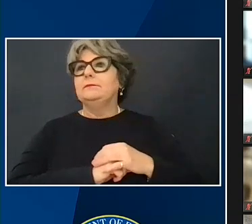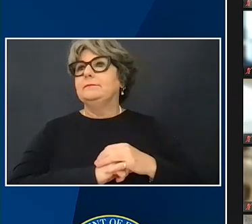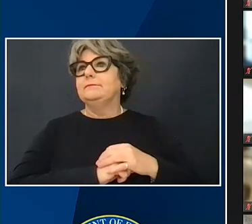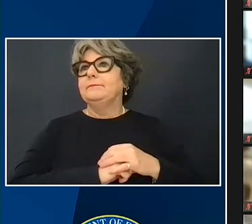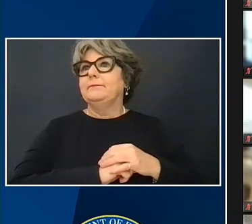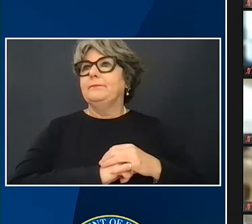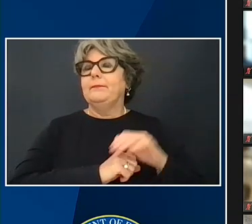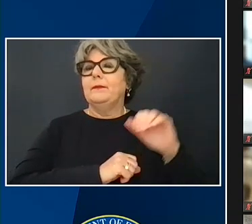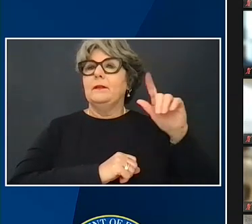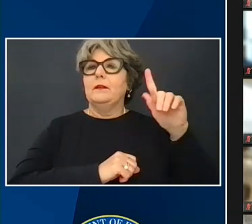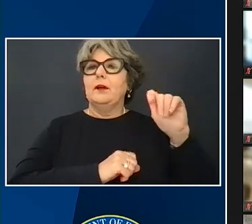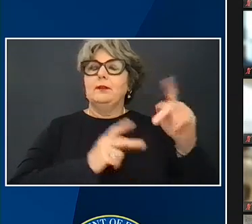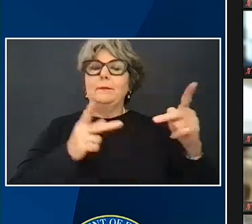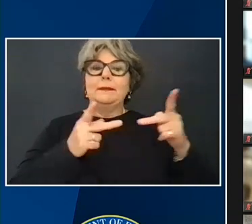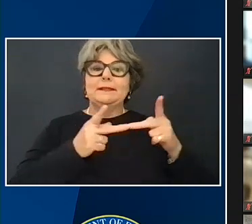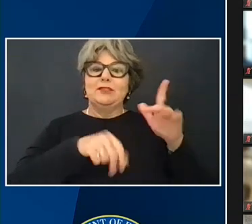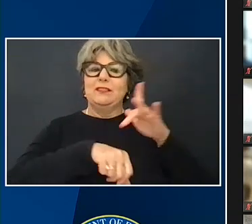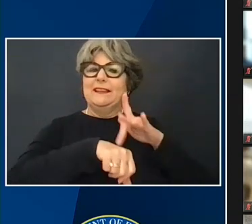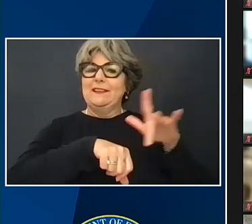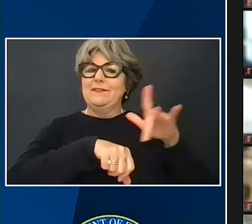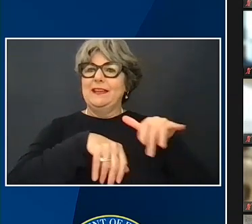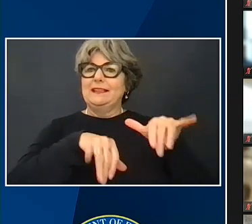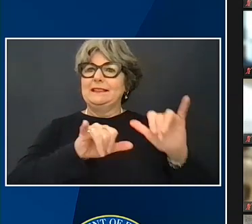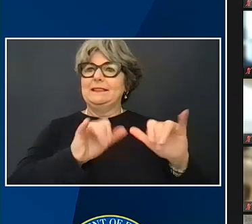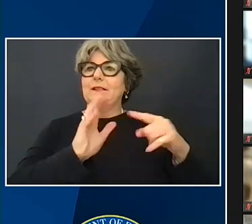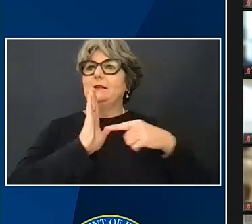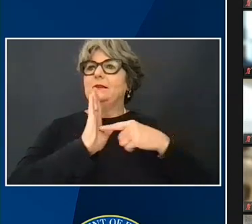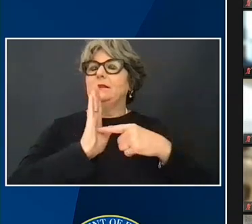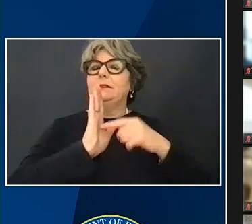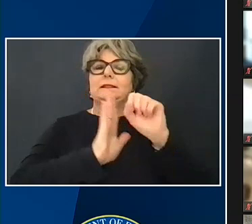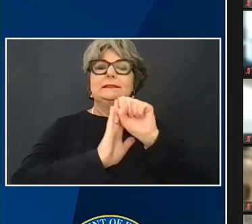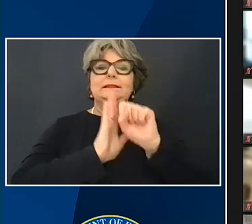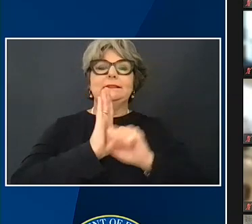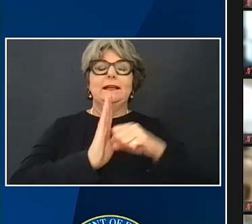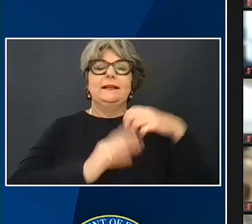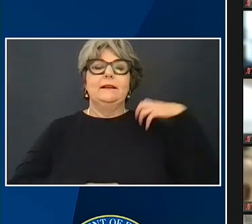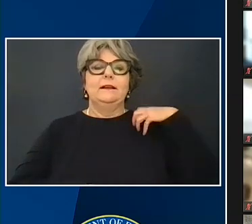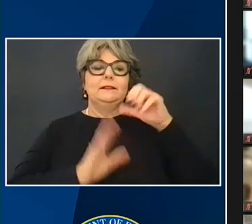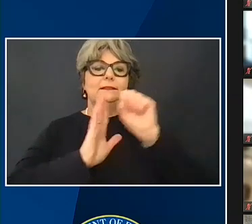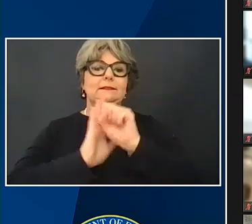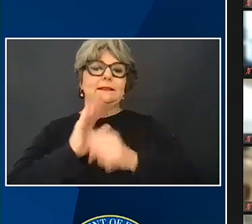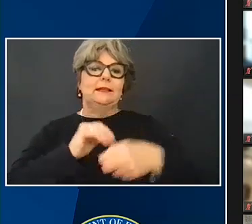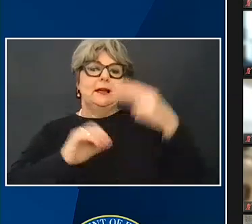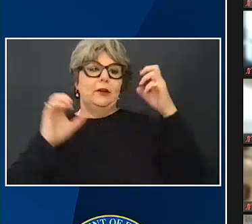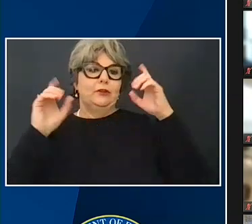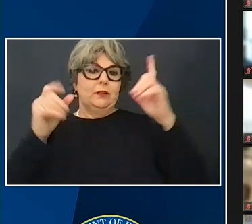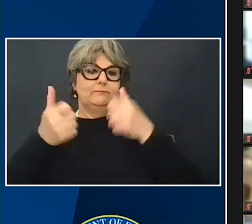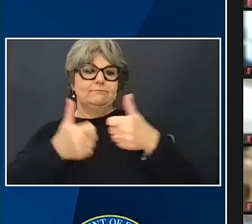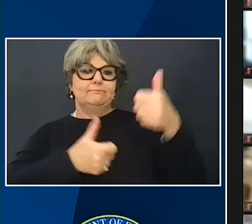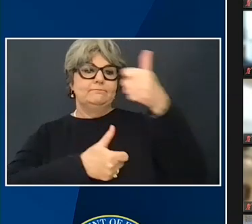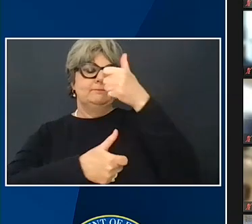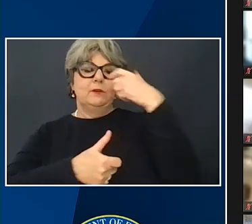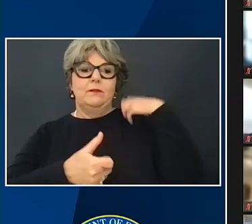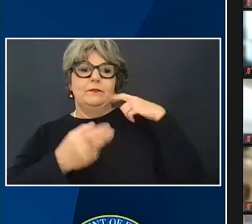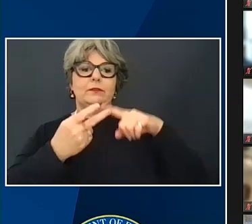position still is vacant. Representing state officials, including state higher education, executive officers, state authorizing agencies and